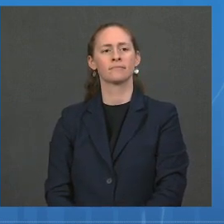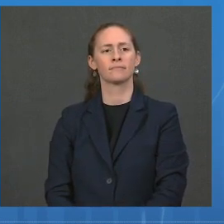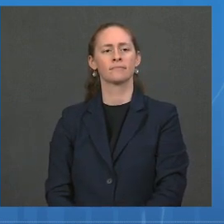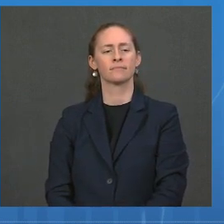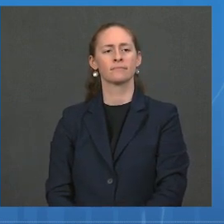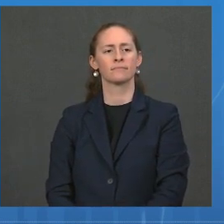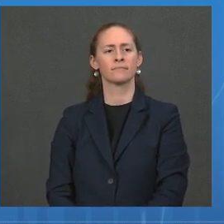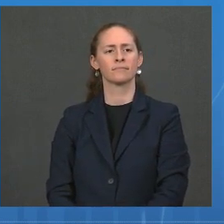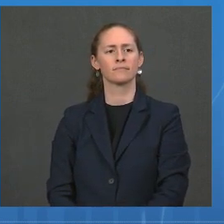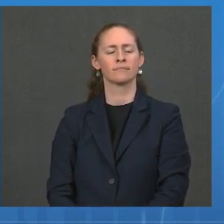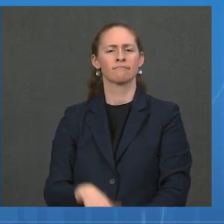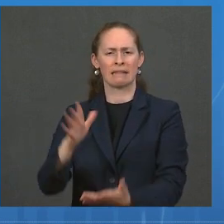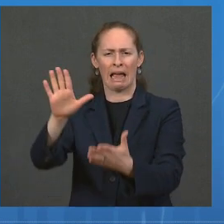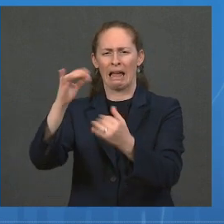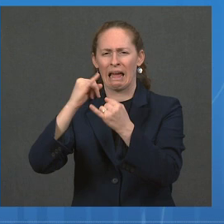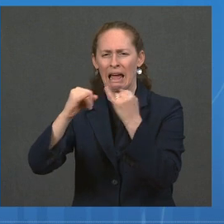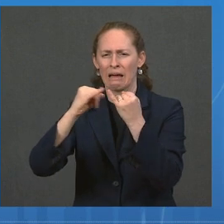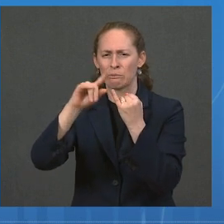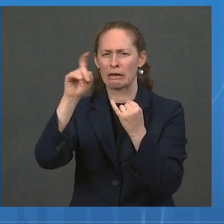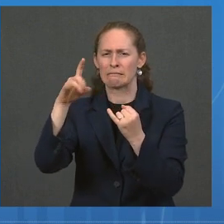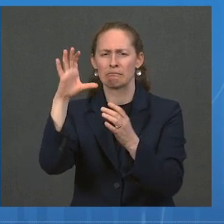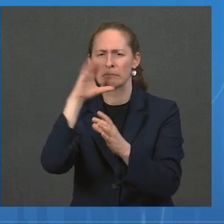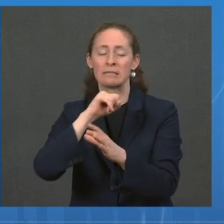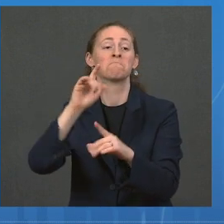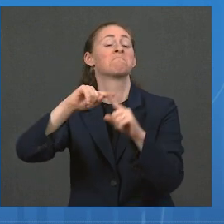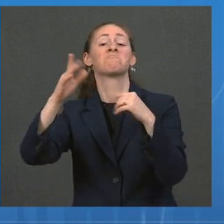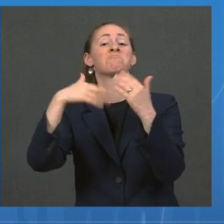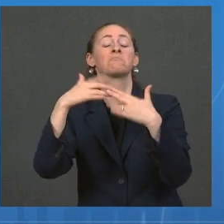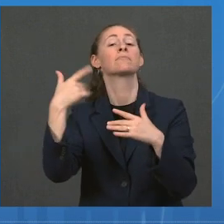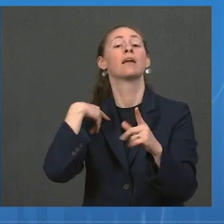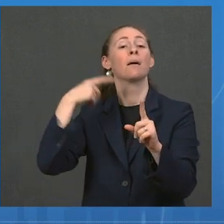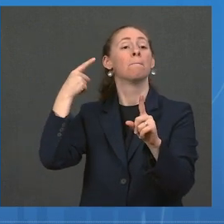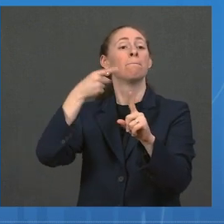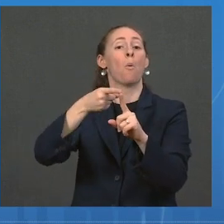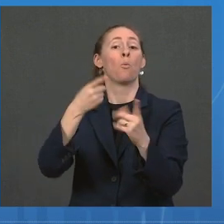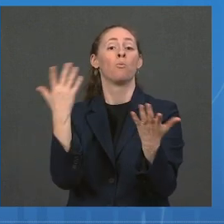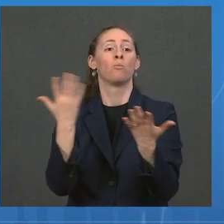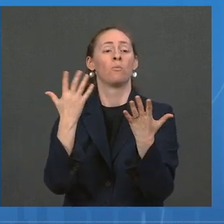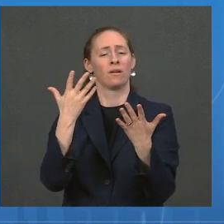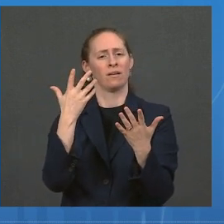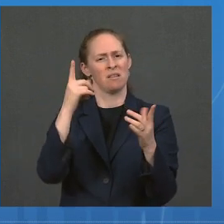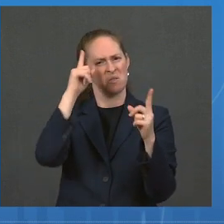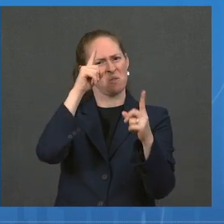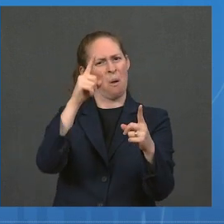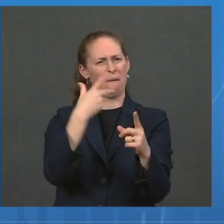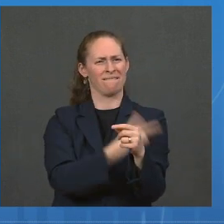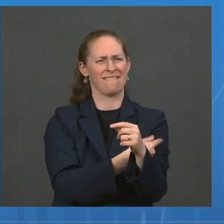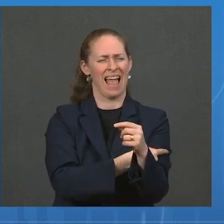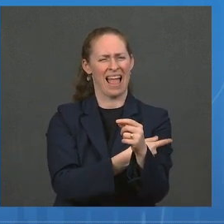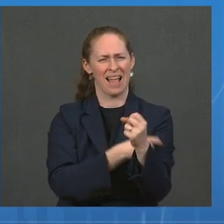So, you know, our goal here is to vaccinate as many kids 5 to 11 years of age as possible